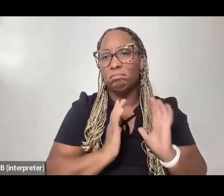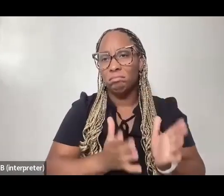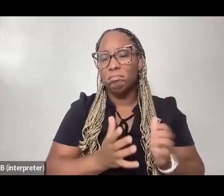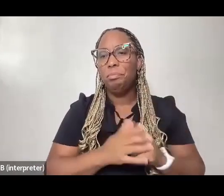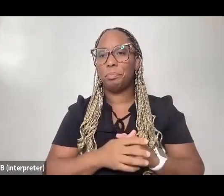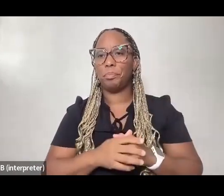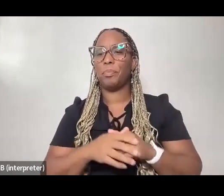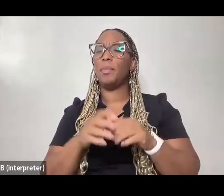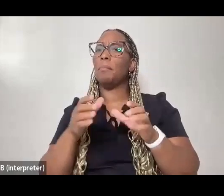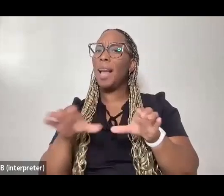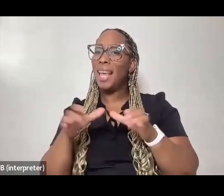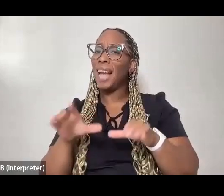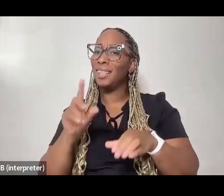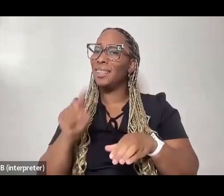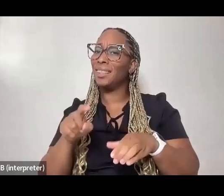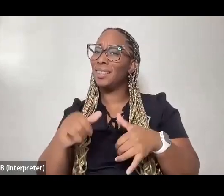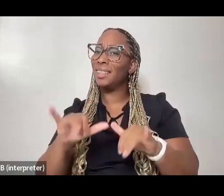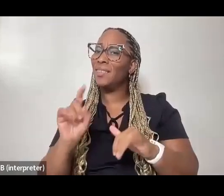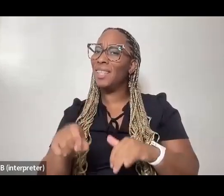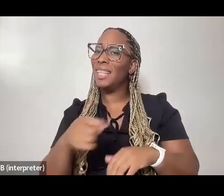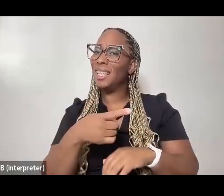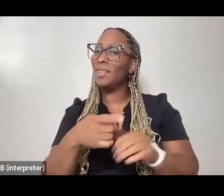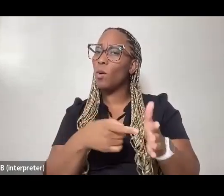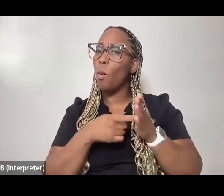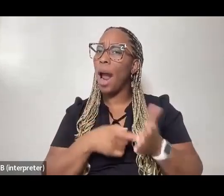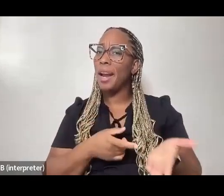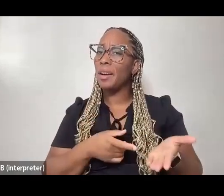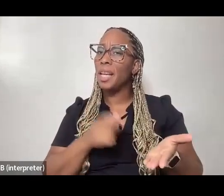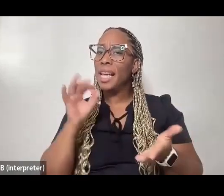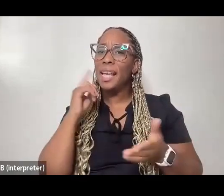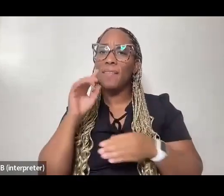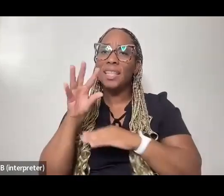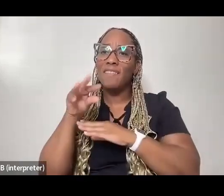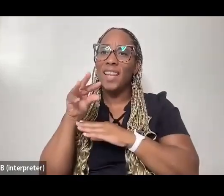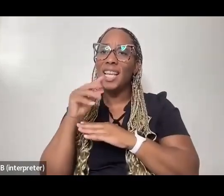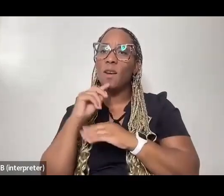The captions still need to be there. They are still required if you're having a video conference.